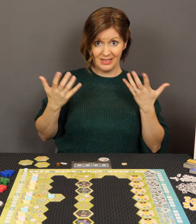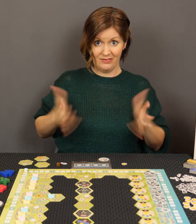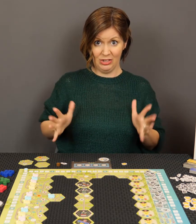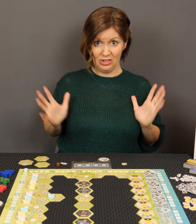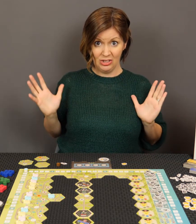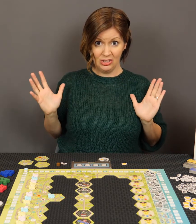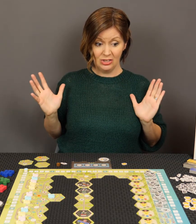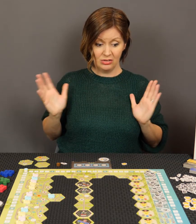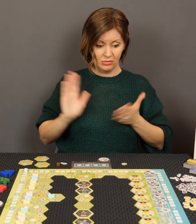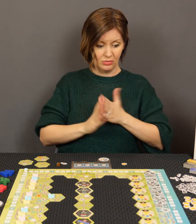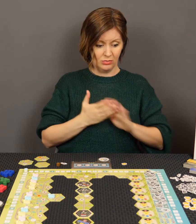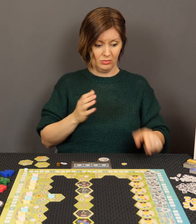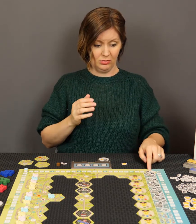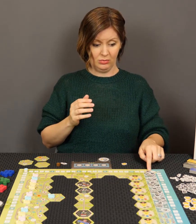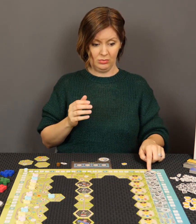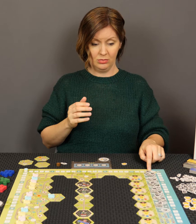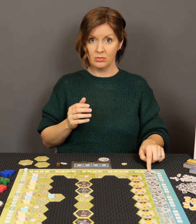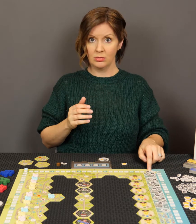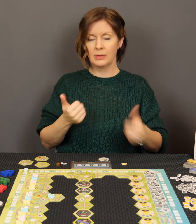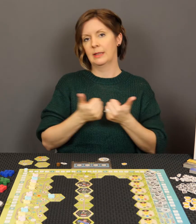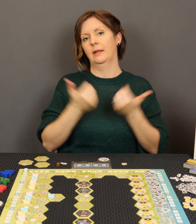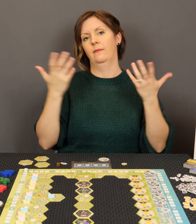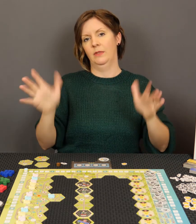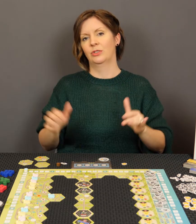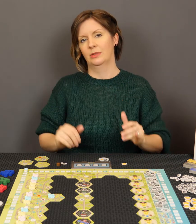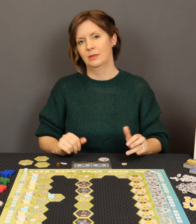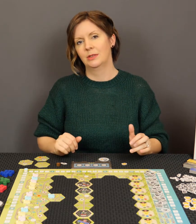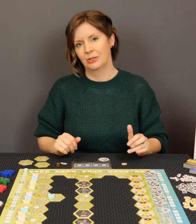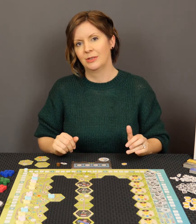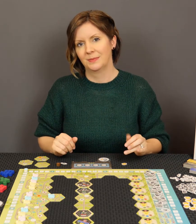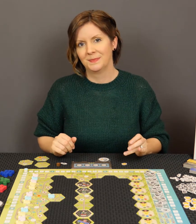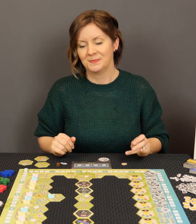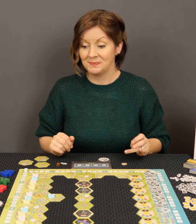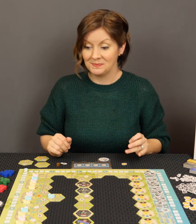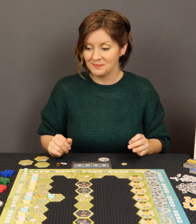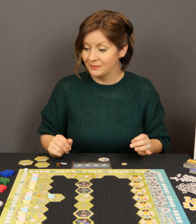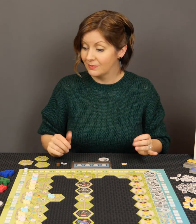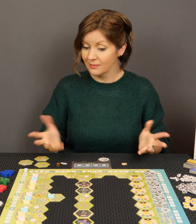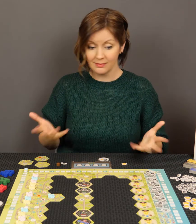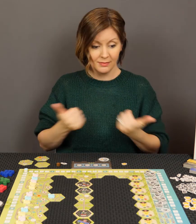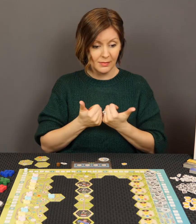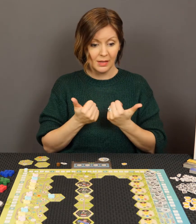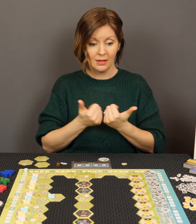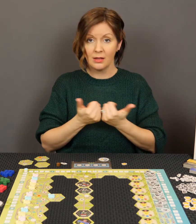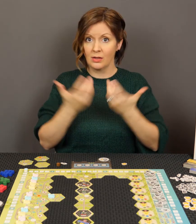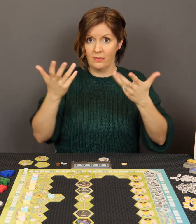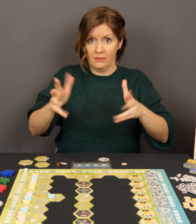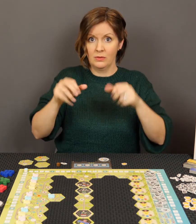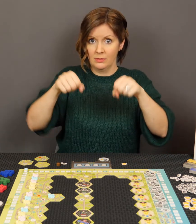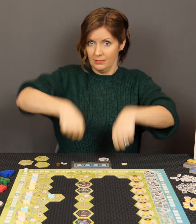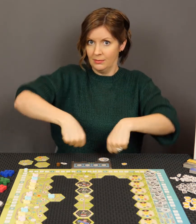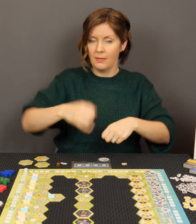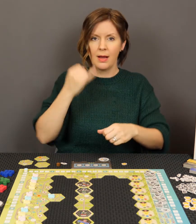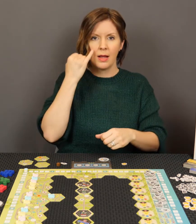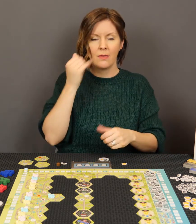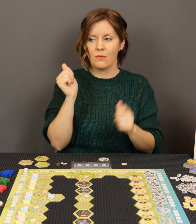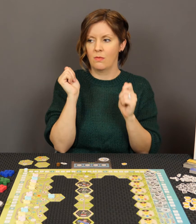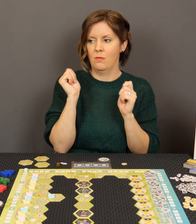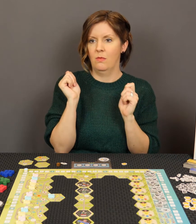When it is the last round and that round is finished, then the game would be over.